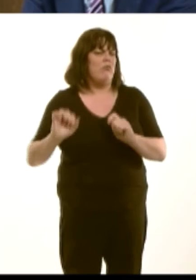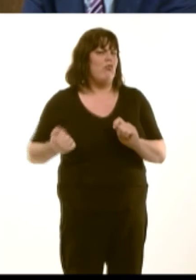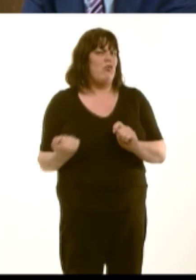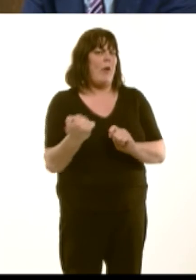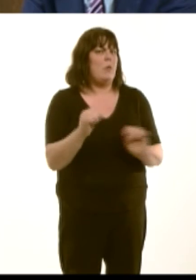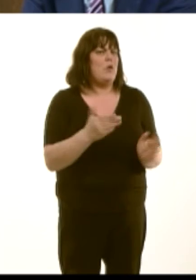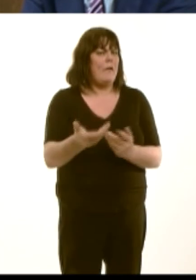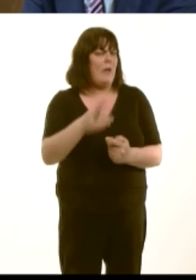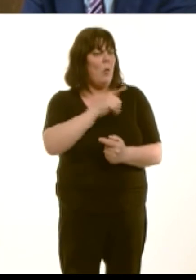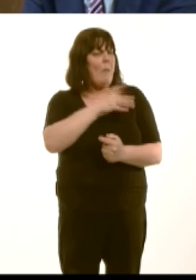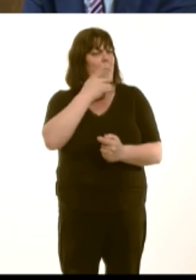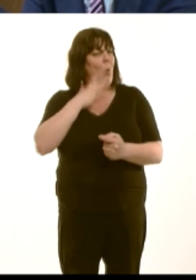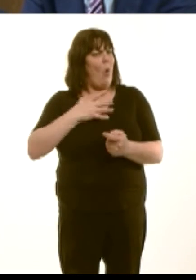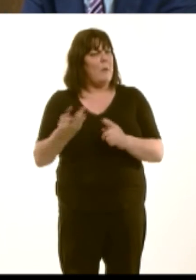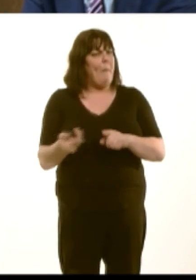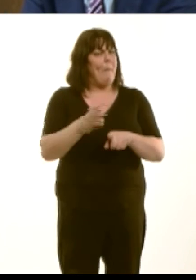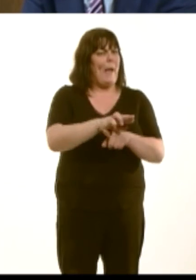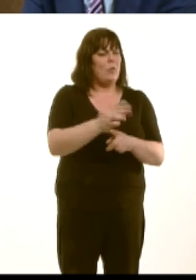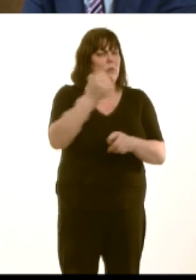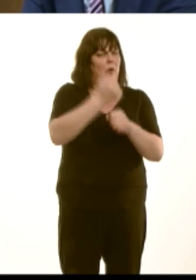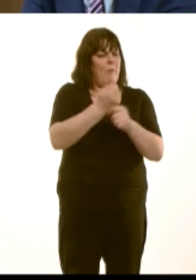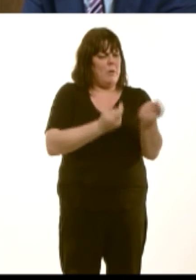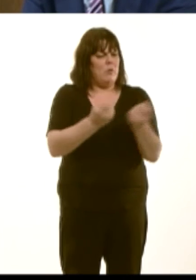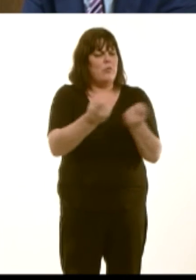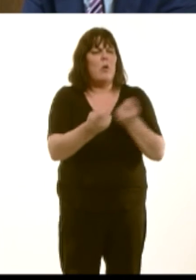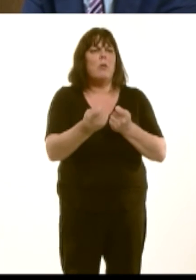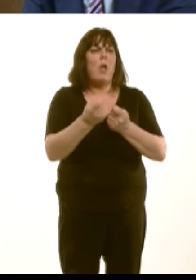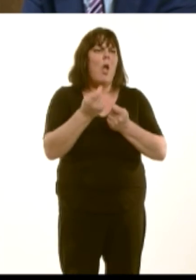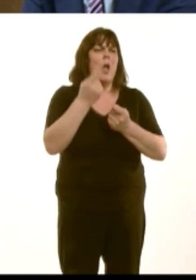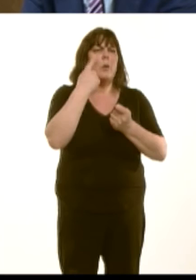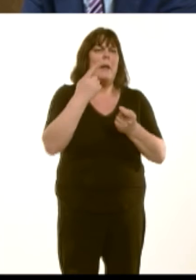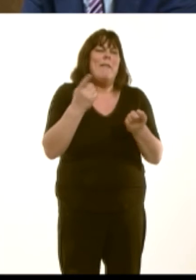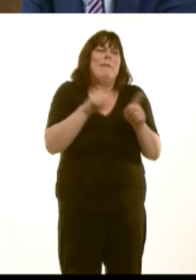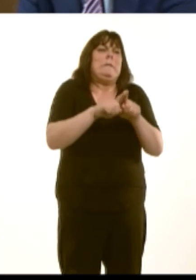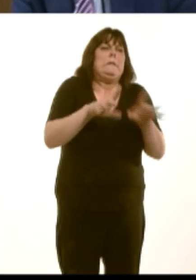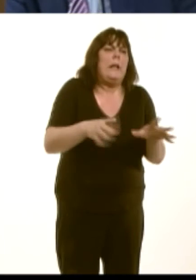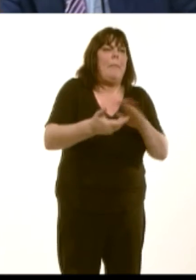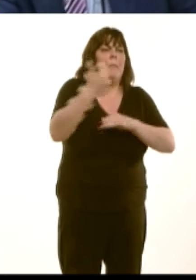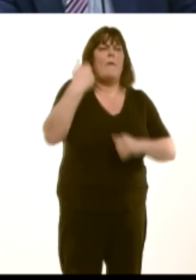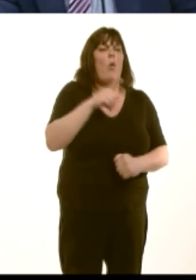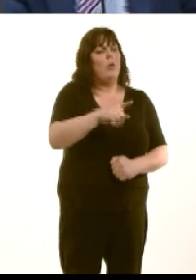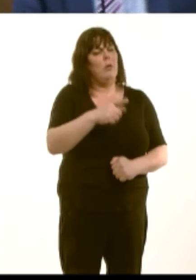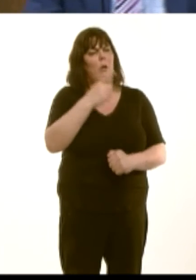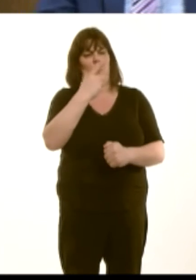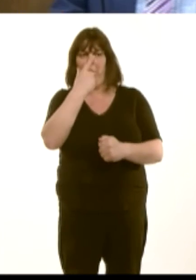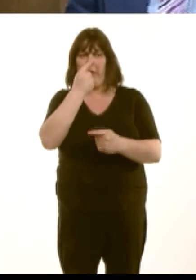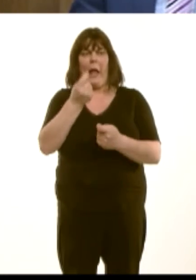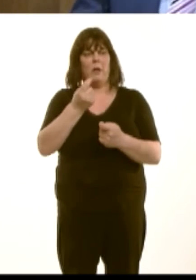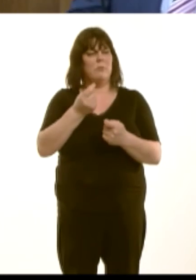I wouldnít argue that it should take the same form as it did then. Nevertheless, I think that itís perfectly right to say that a not-for-profit body to